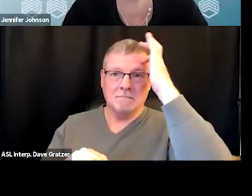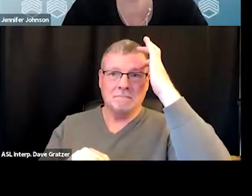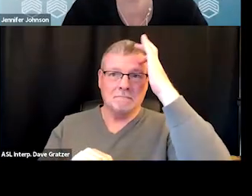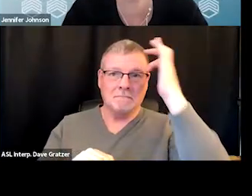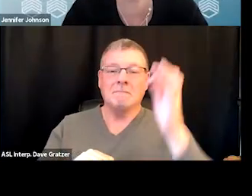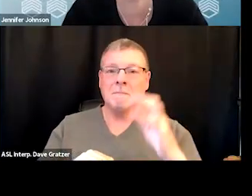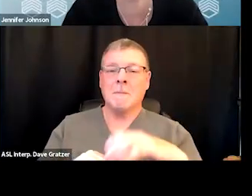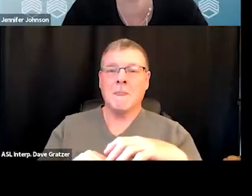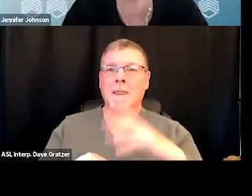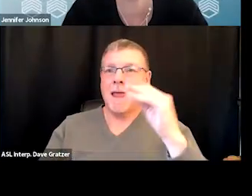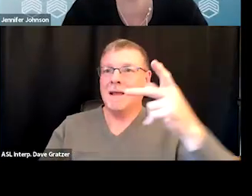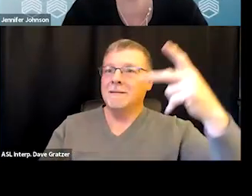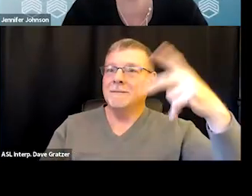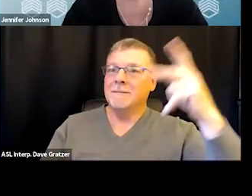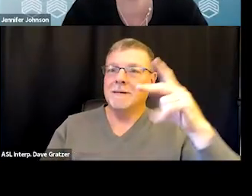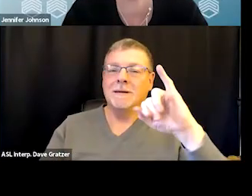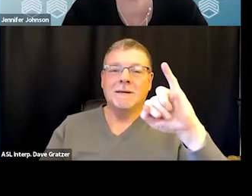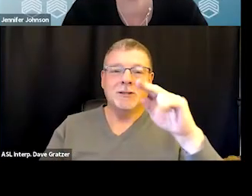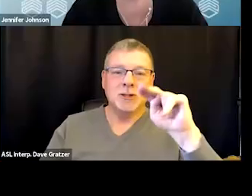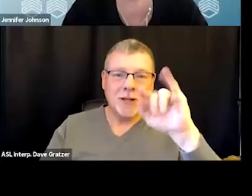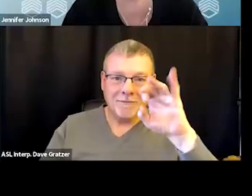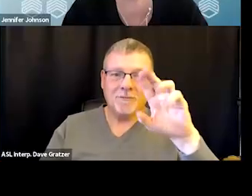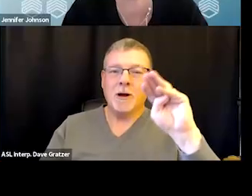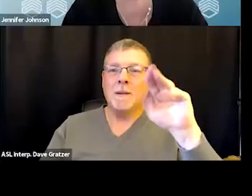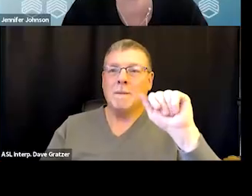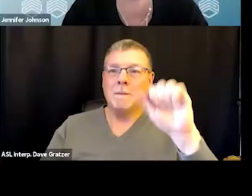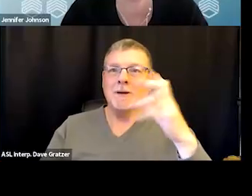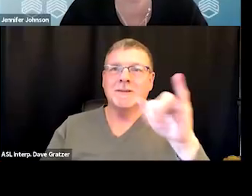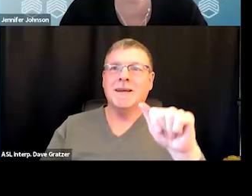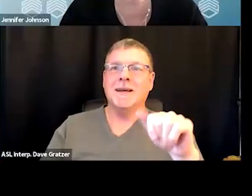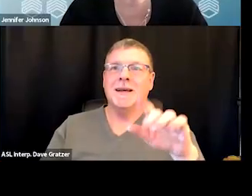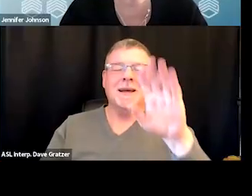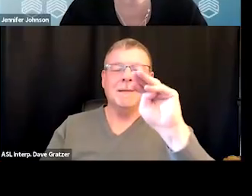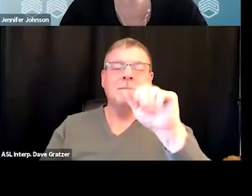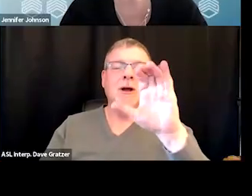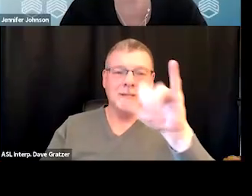Jennifer and Marsha, take a ch- uh, if you haven't yet, take a, a moment to look through some of those chats.